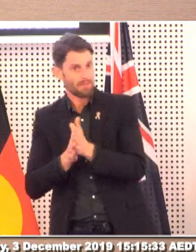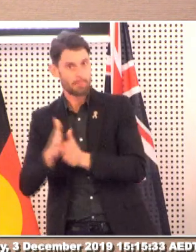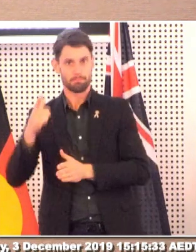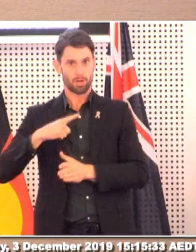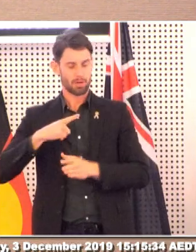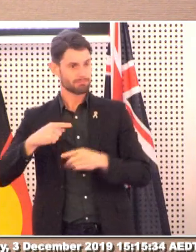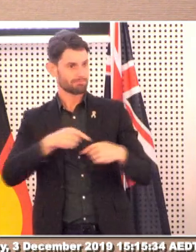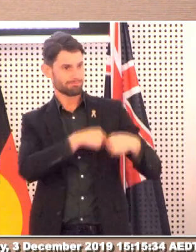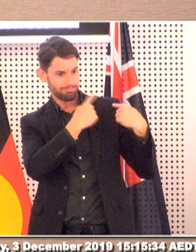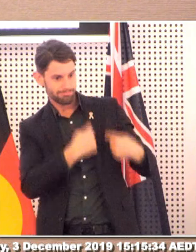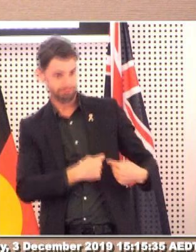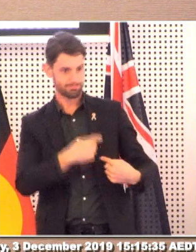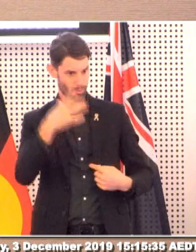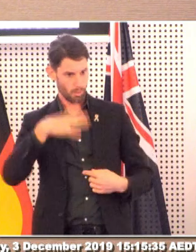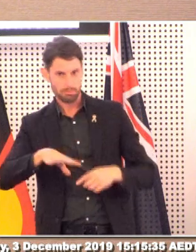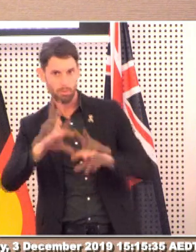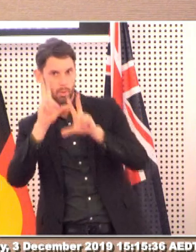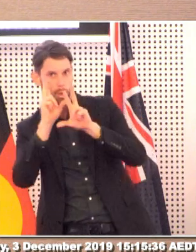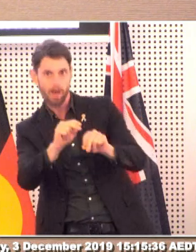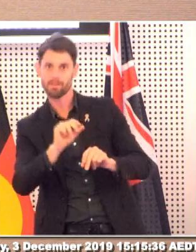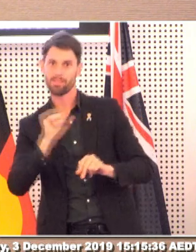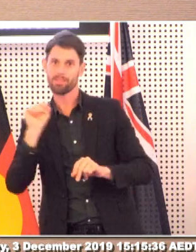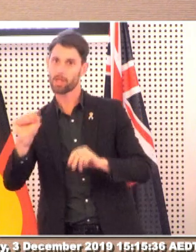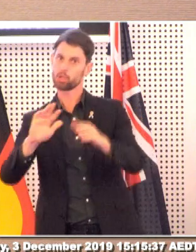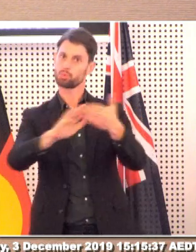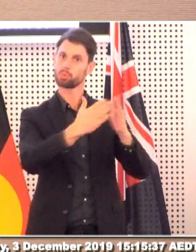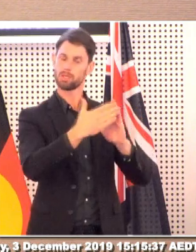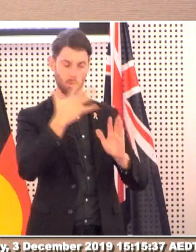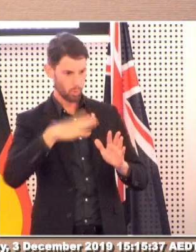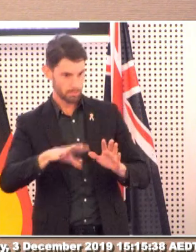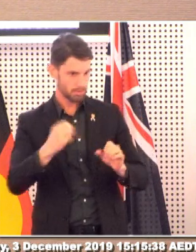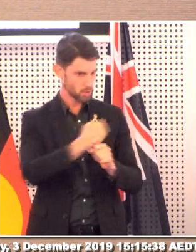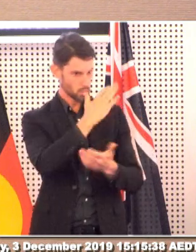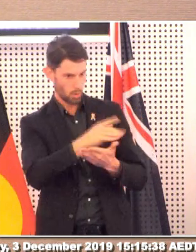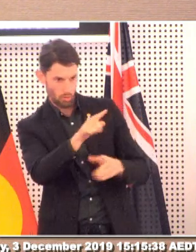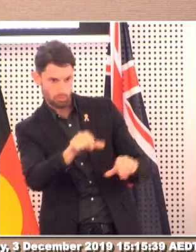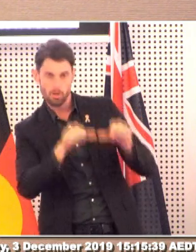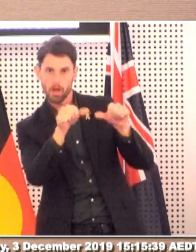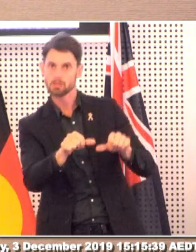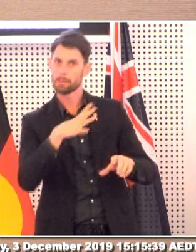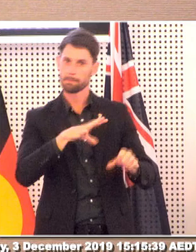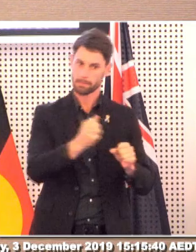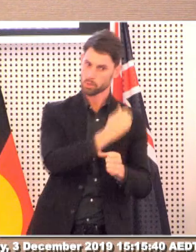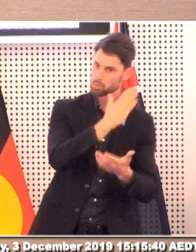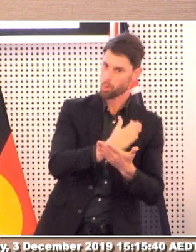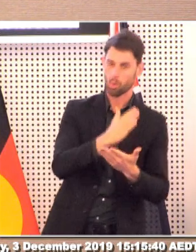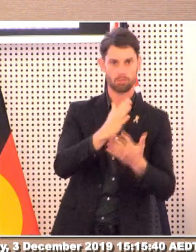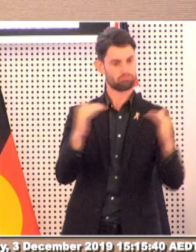know somebody with a disability or understand what it means to live with a disability or understand what it means to live in a closed environment.